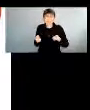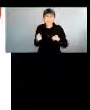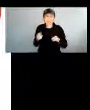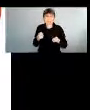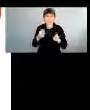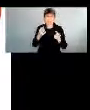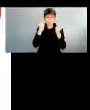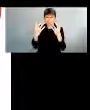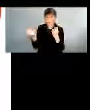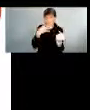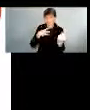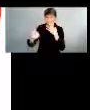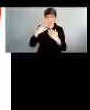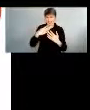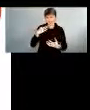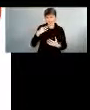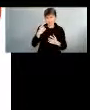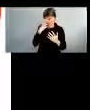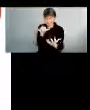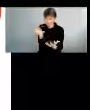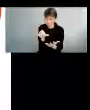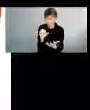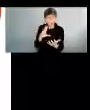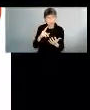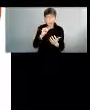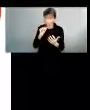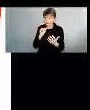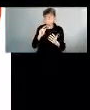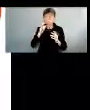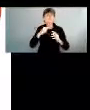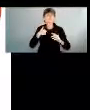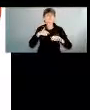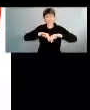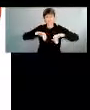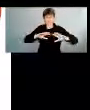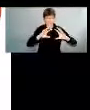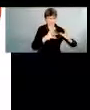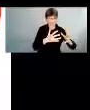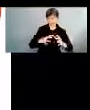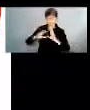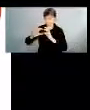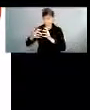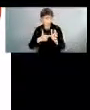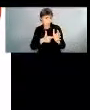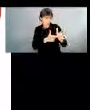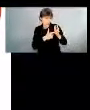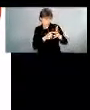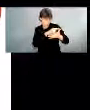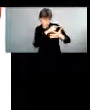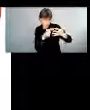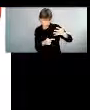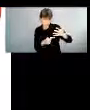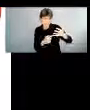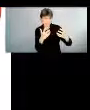not, together in assessment and to have criteria that align to that specific stream.